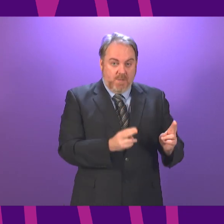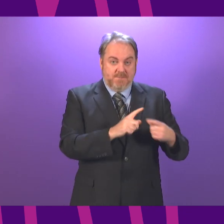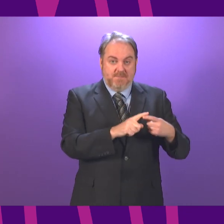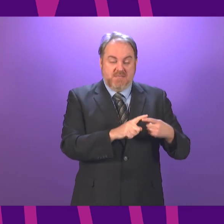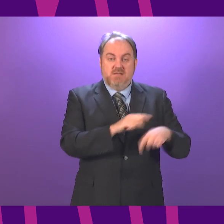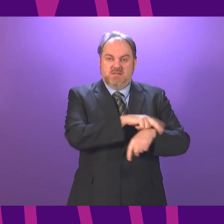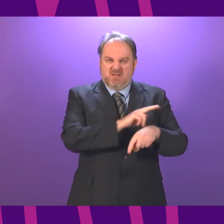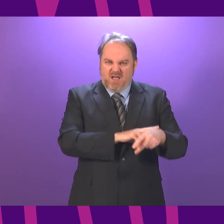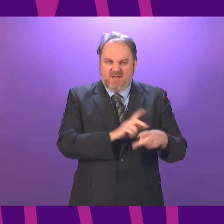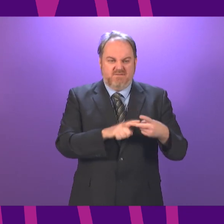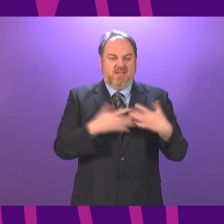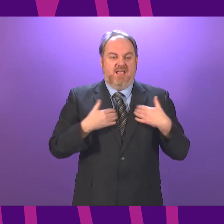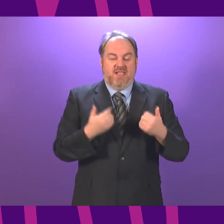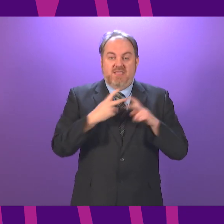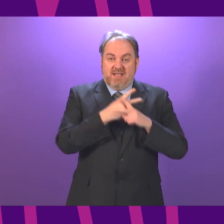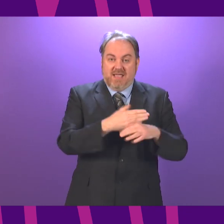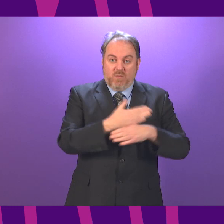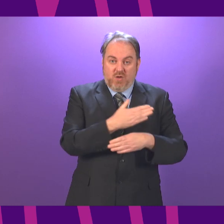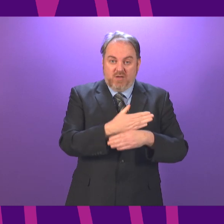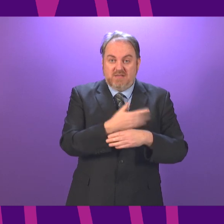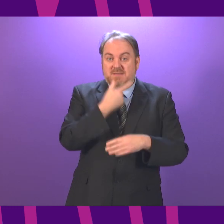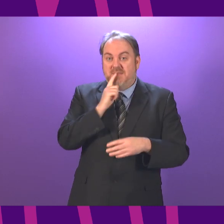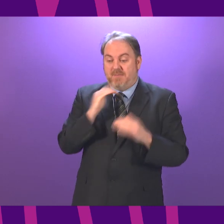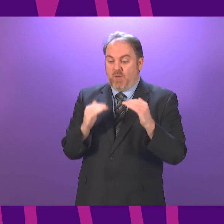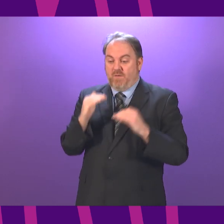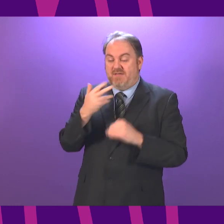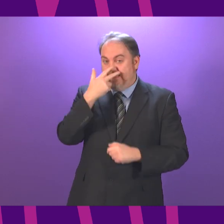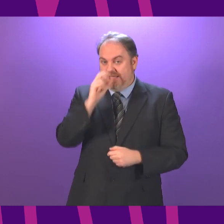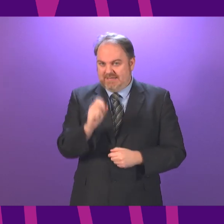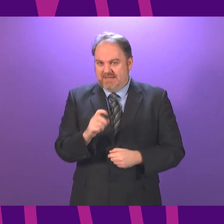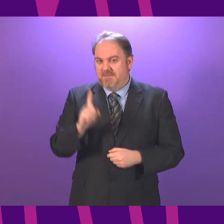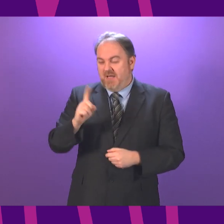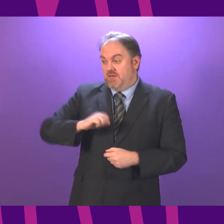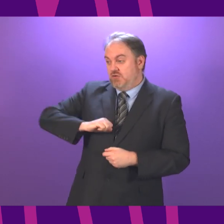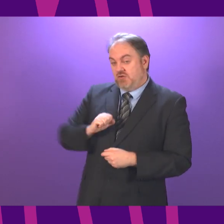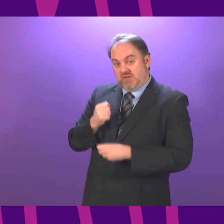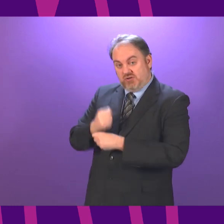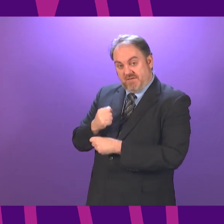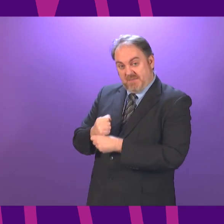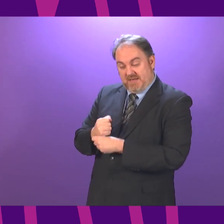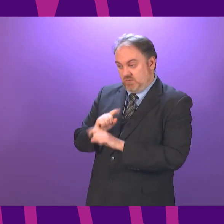healthcare workers and everyone over 80, the Scottish Government, by its own figures,